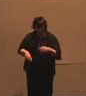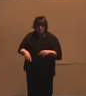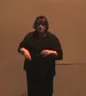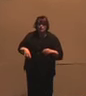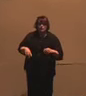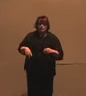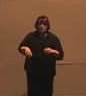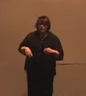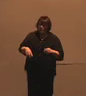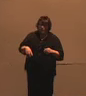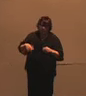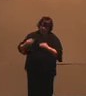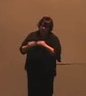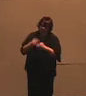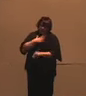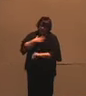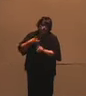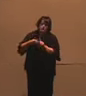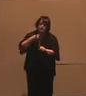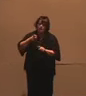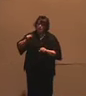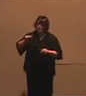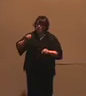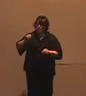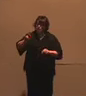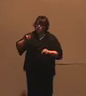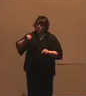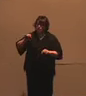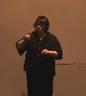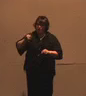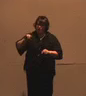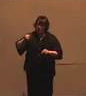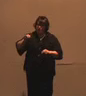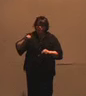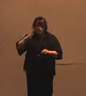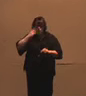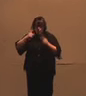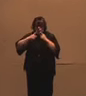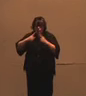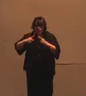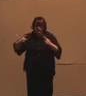influenced by Toyo Ito's Sendai Mediatheque, the famous project.